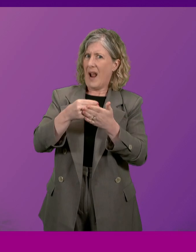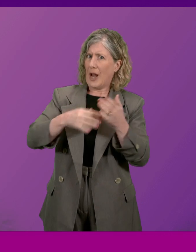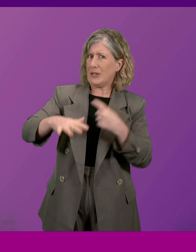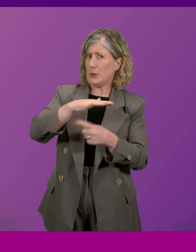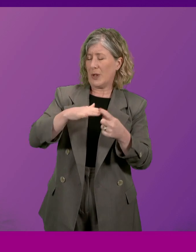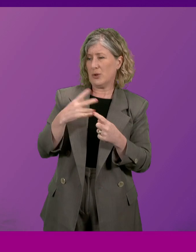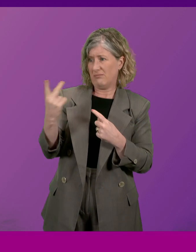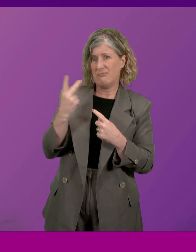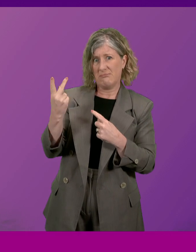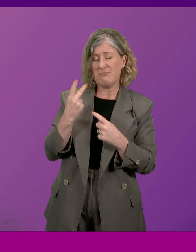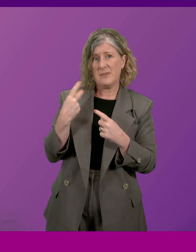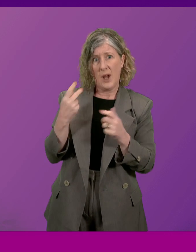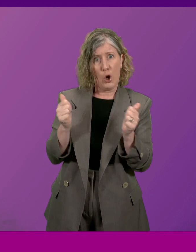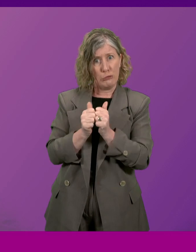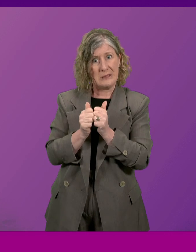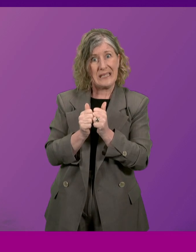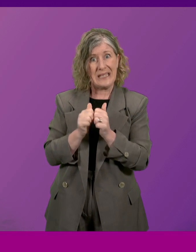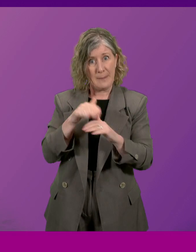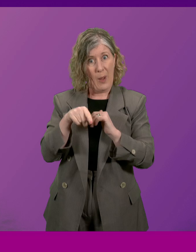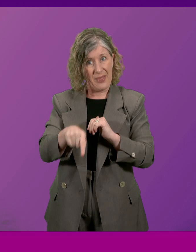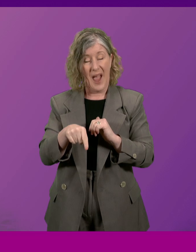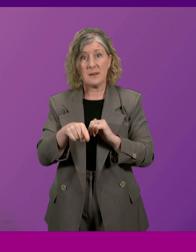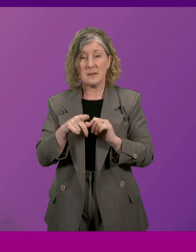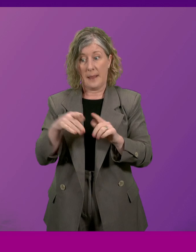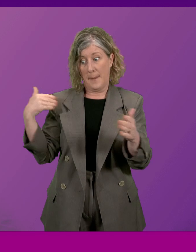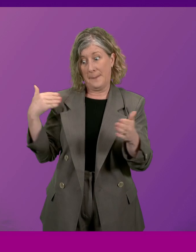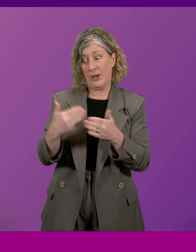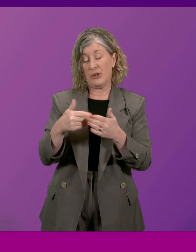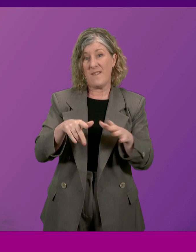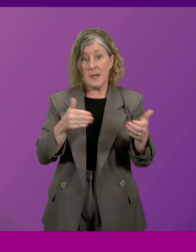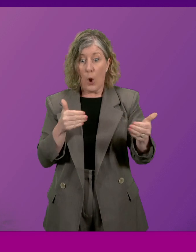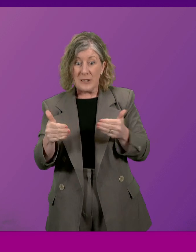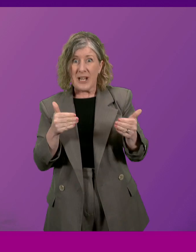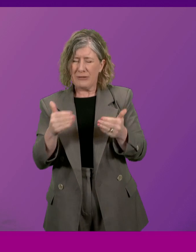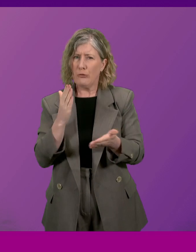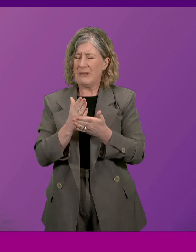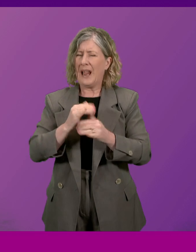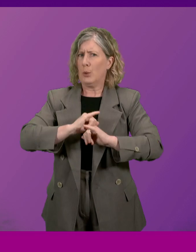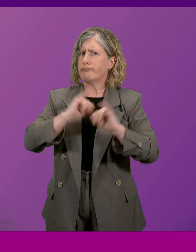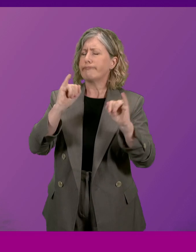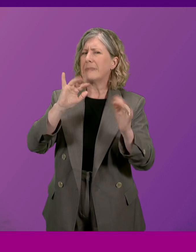about: we agree that the period of austerity has been incredibly damaging for public infrastructure